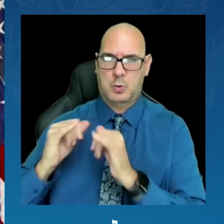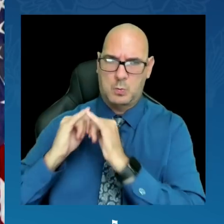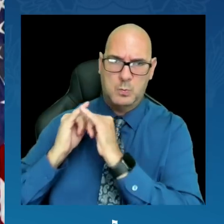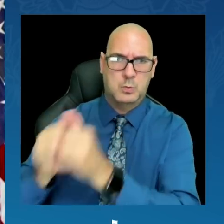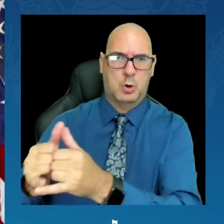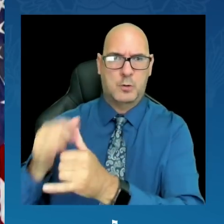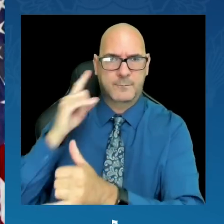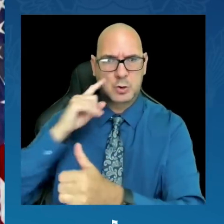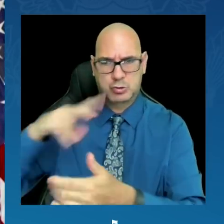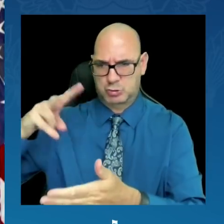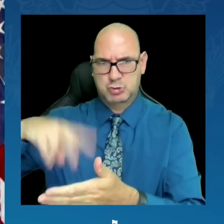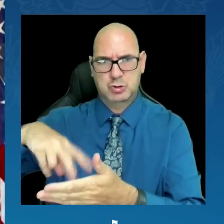I got that notice in.